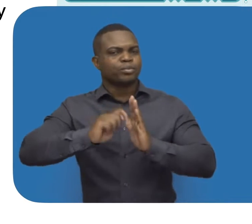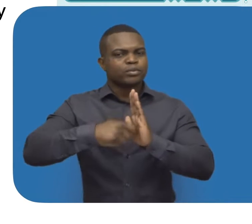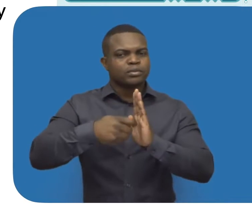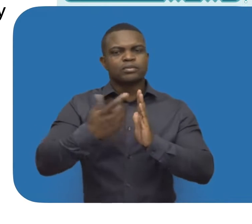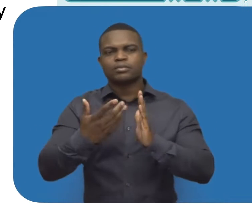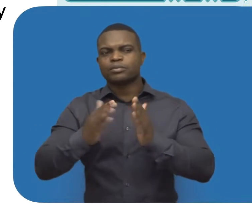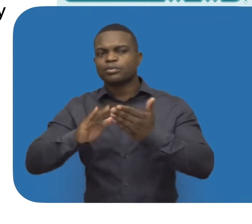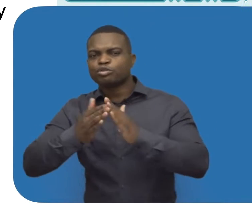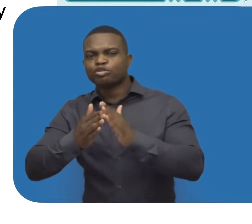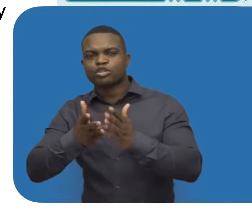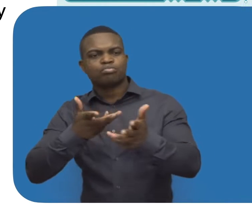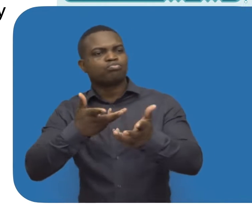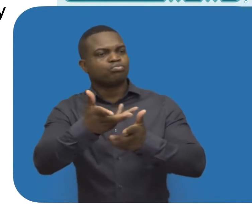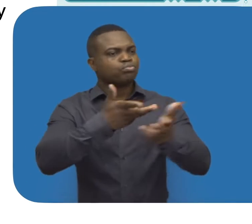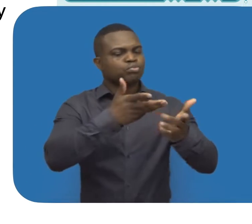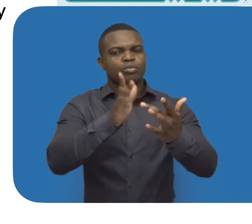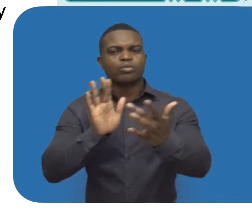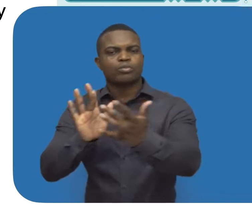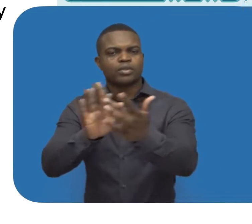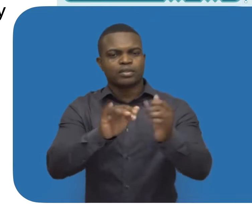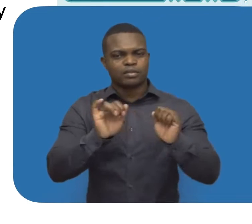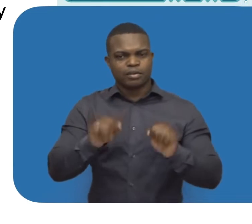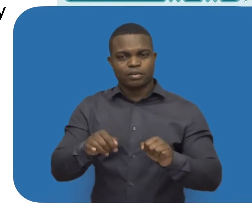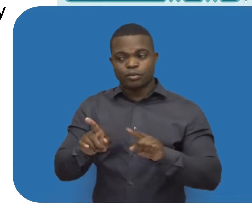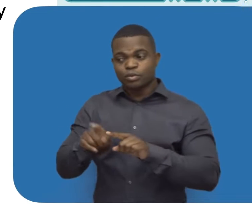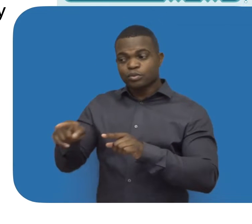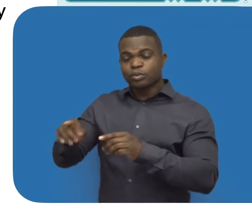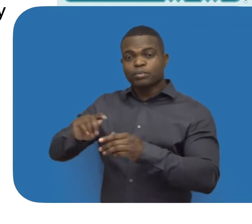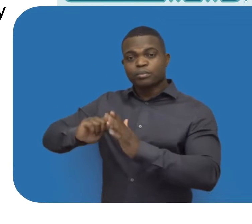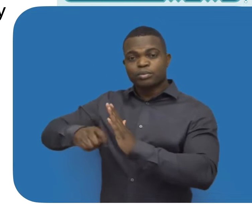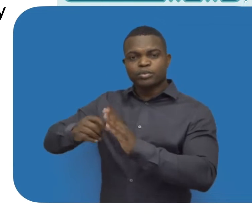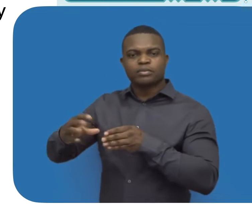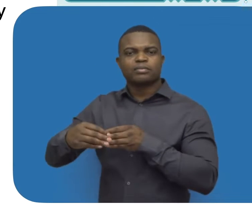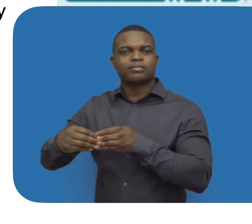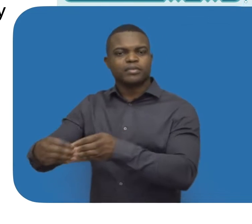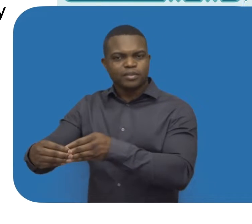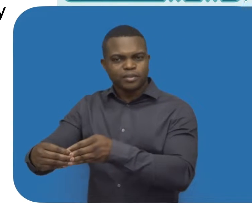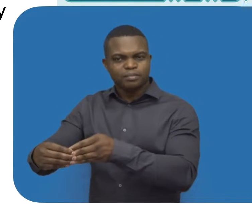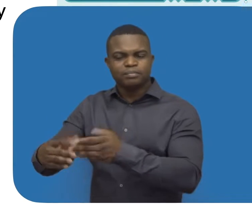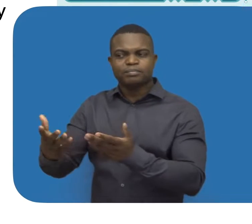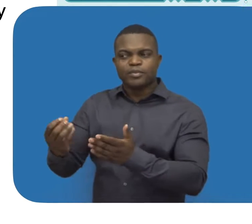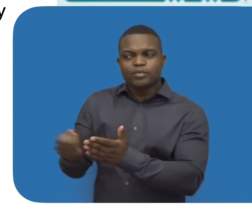and assist us in connecting with the deaf community as well as keeping it informed about the project.